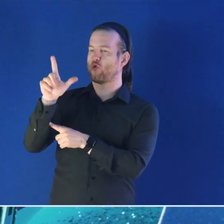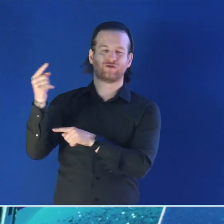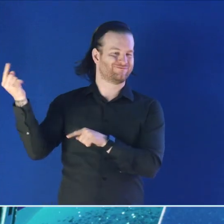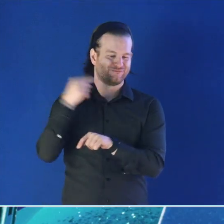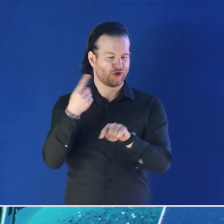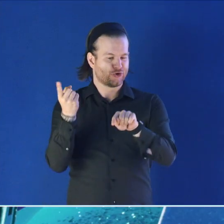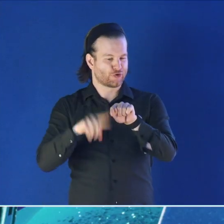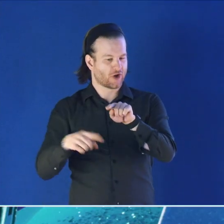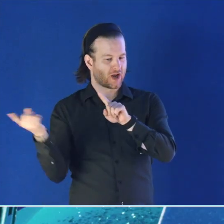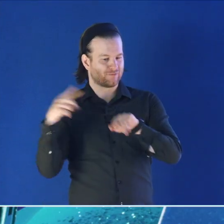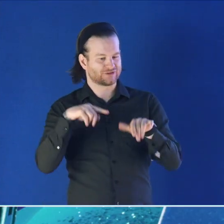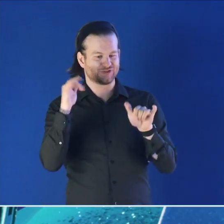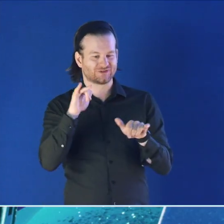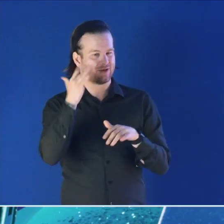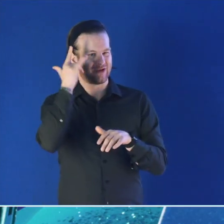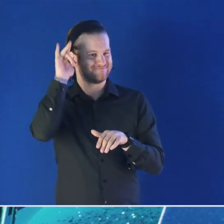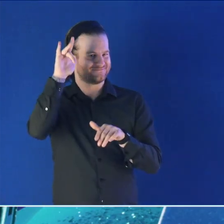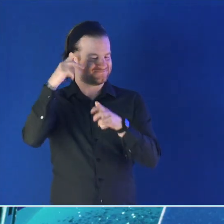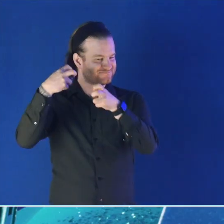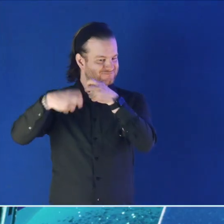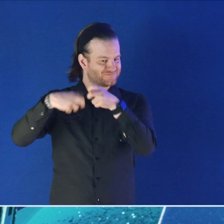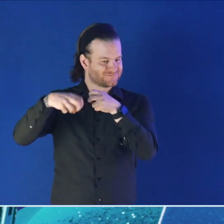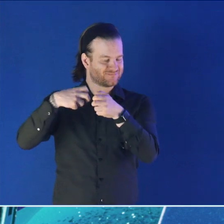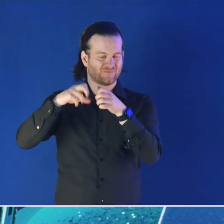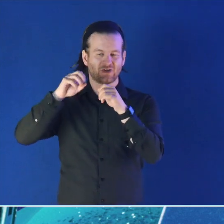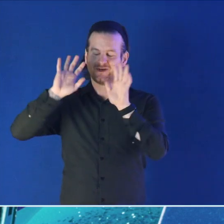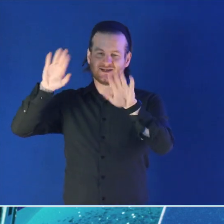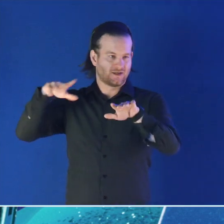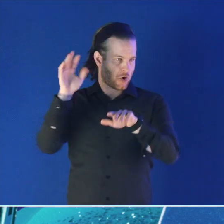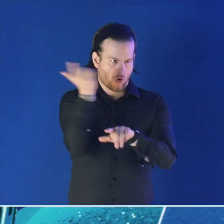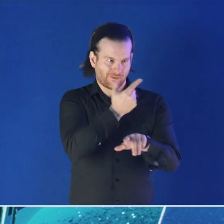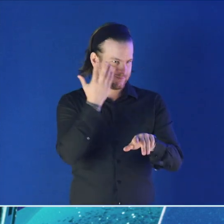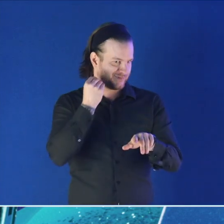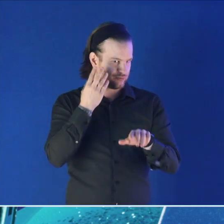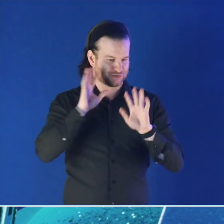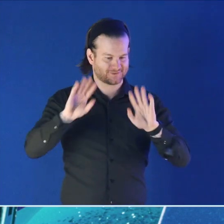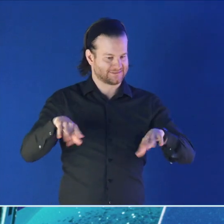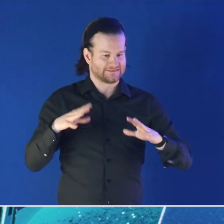We've all been there, but so grateful for the work that we do with that organization.